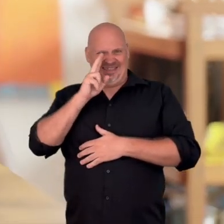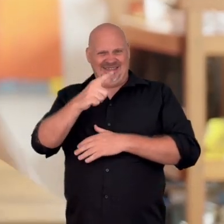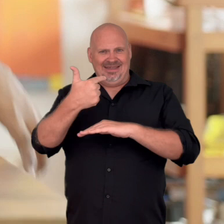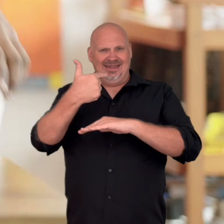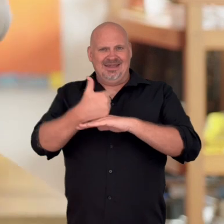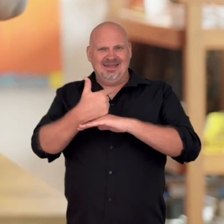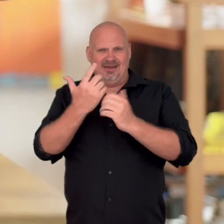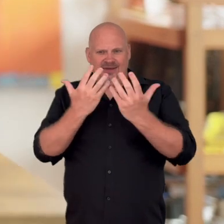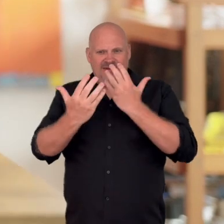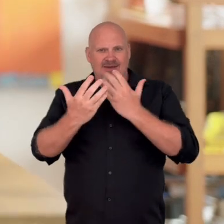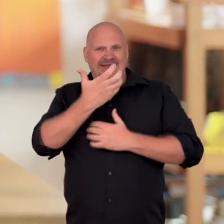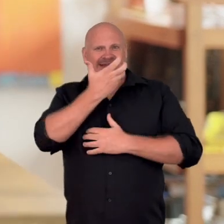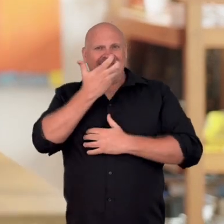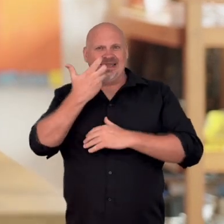now I put the hot water in this cup